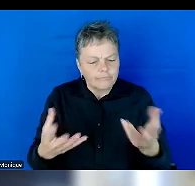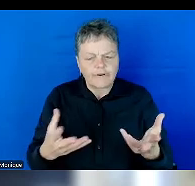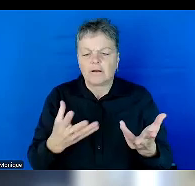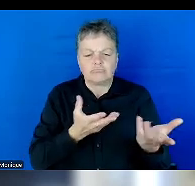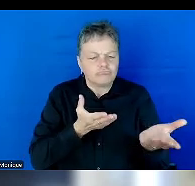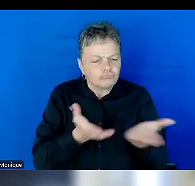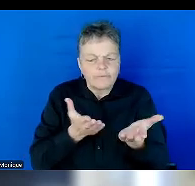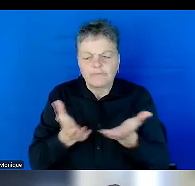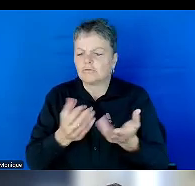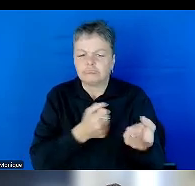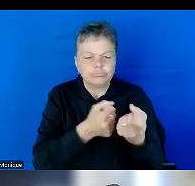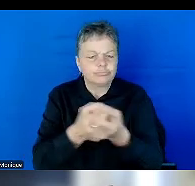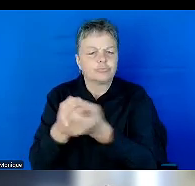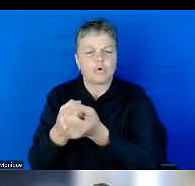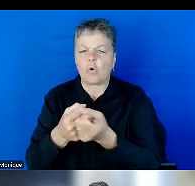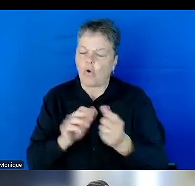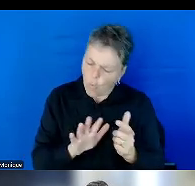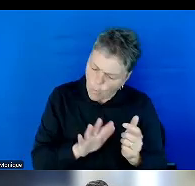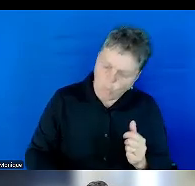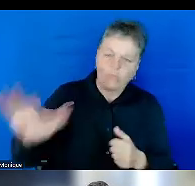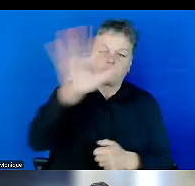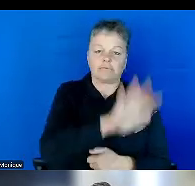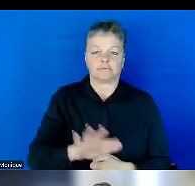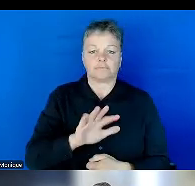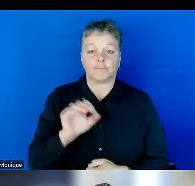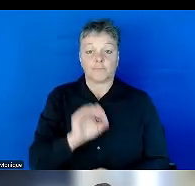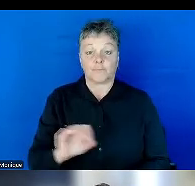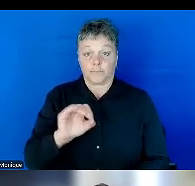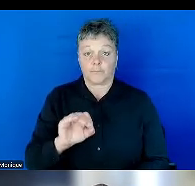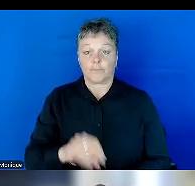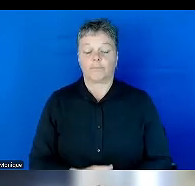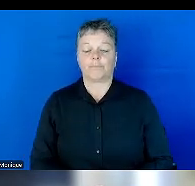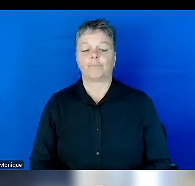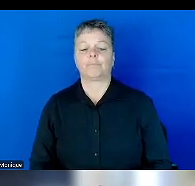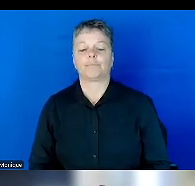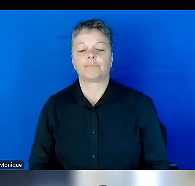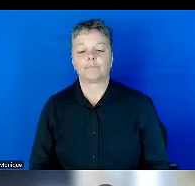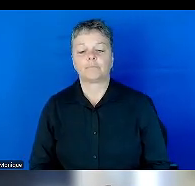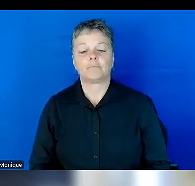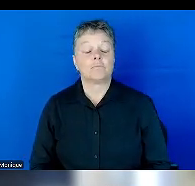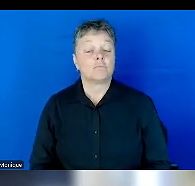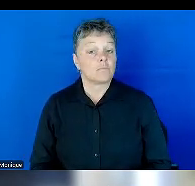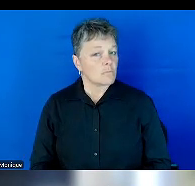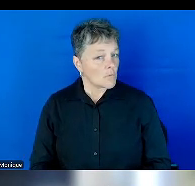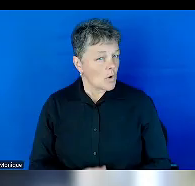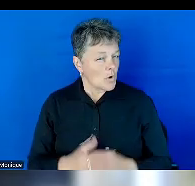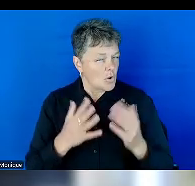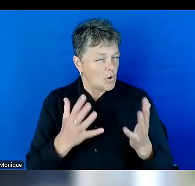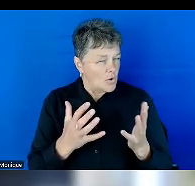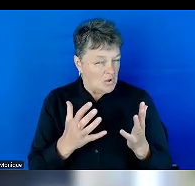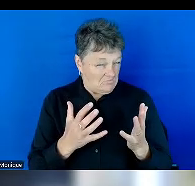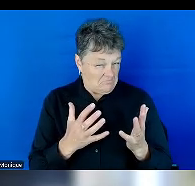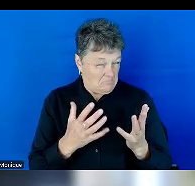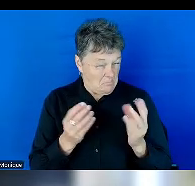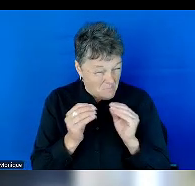people across the province. And if you want to know a bit more information about ARCH,